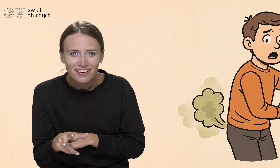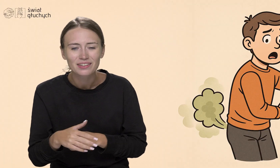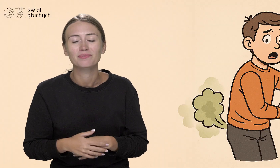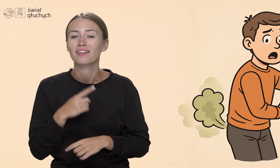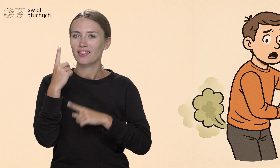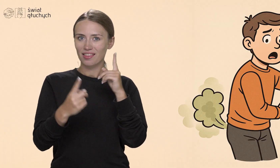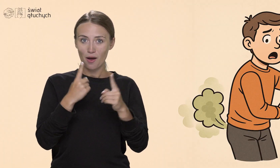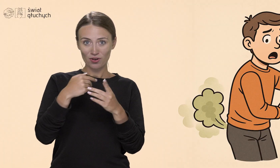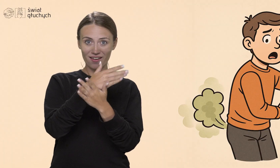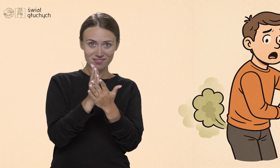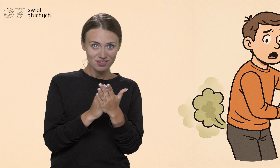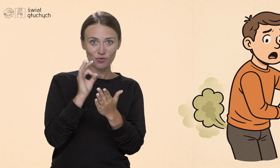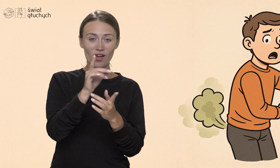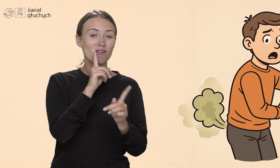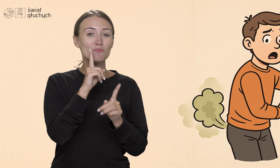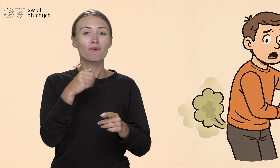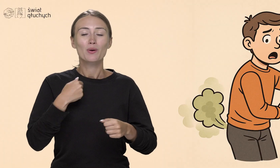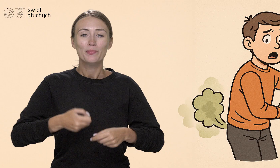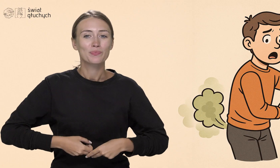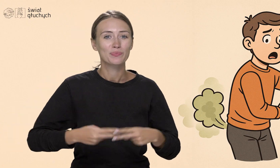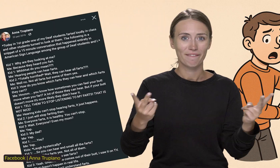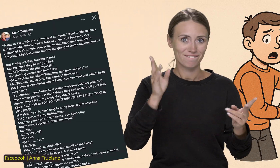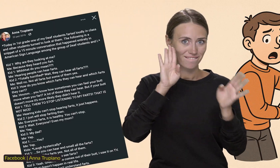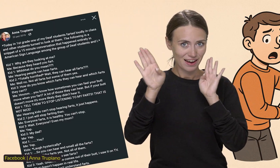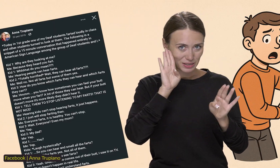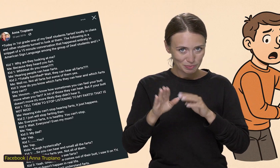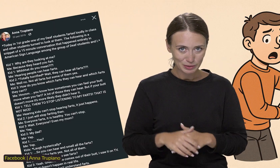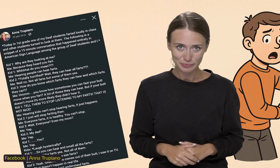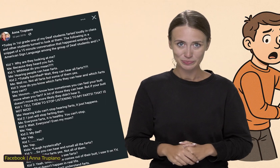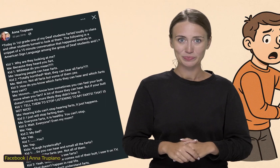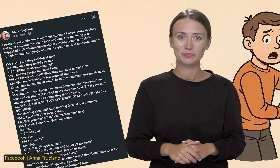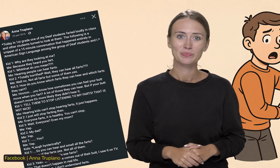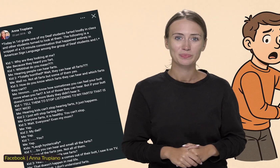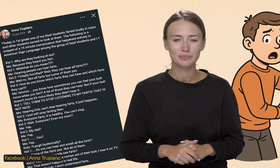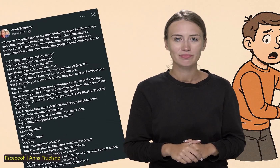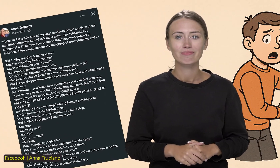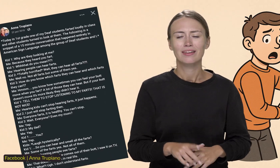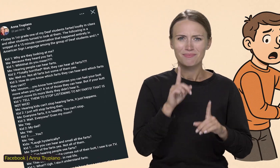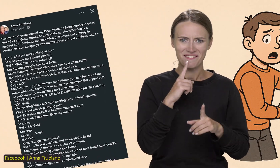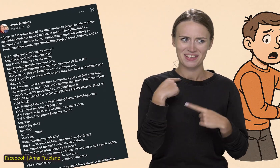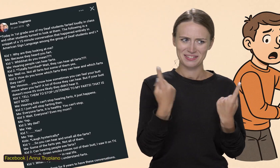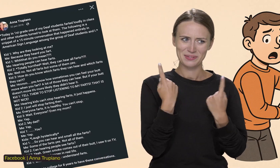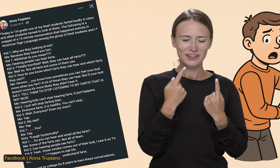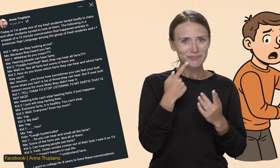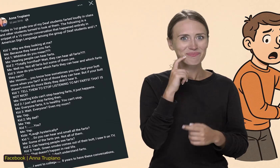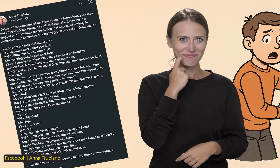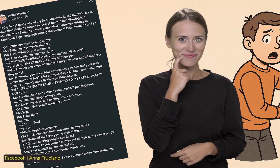The teacher described part of this conversation on Facebook. Although the situation was funny,